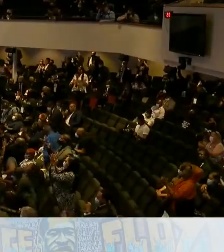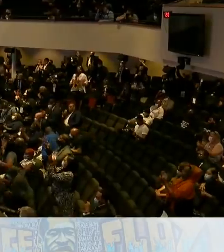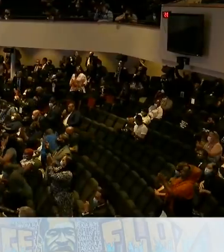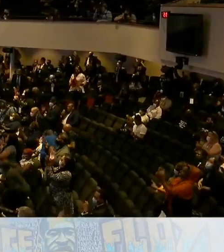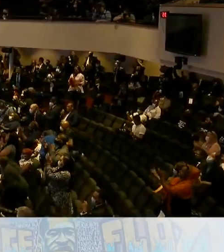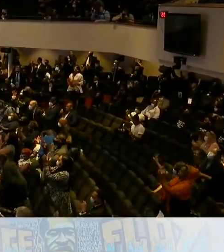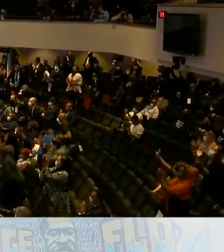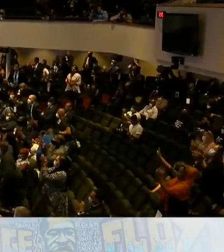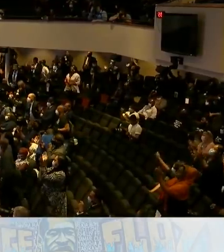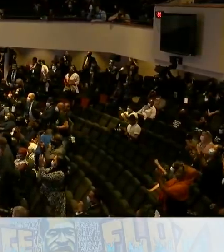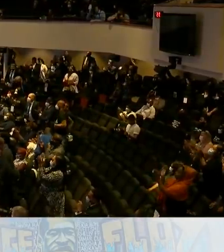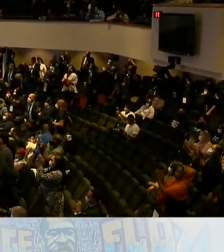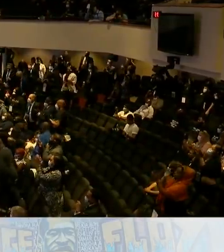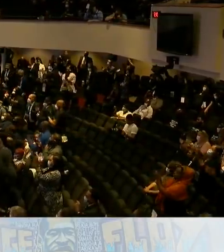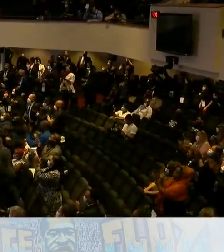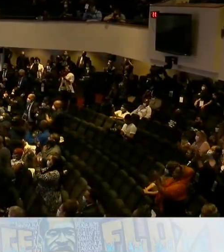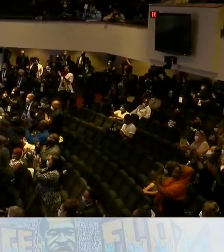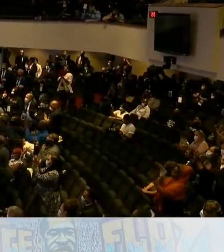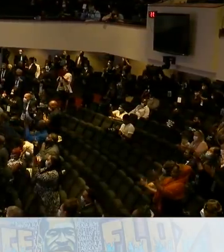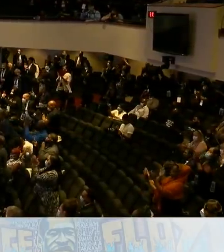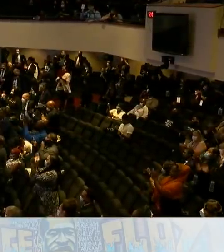WHEN WE FIGHT FOR THE TERRENCE